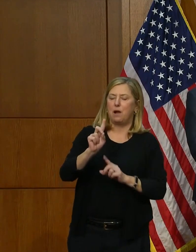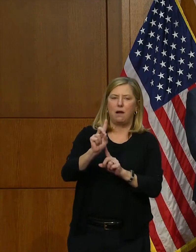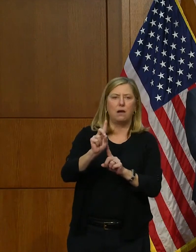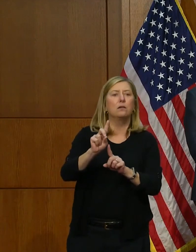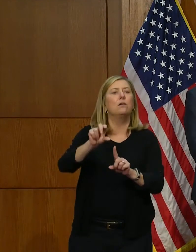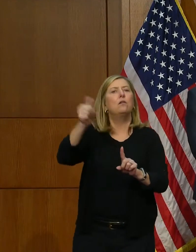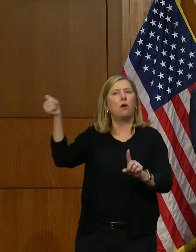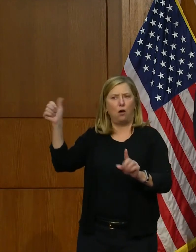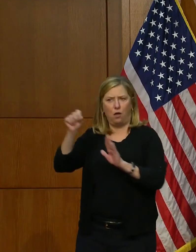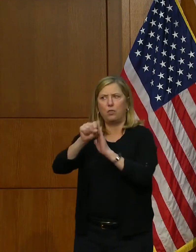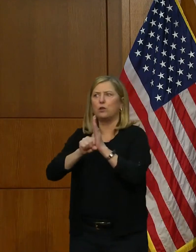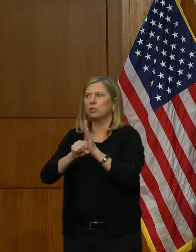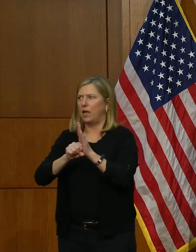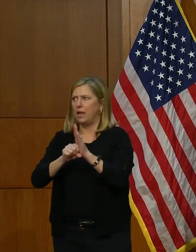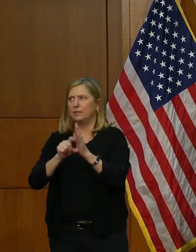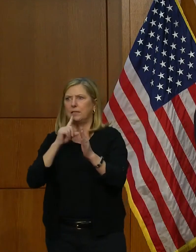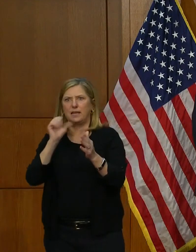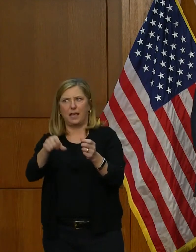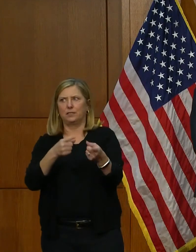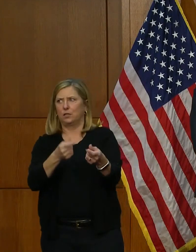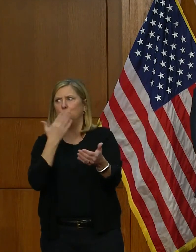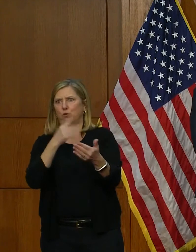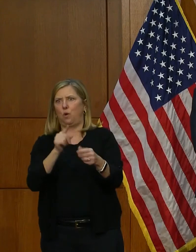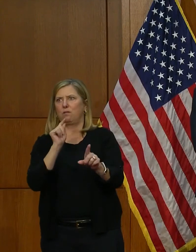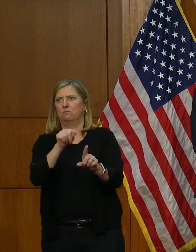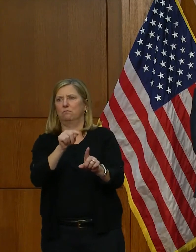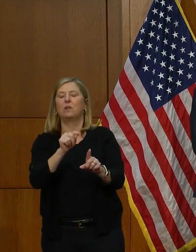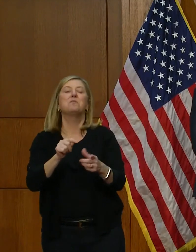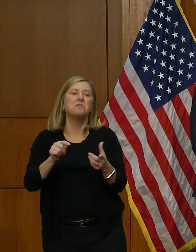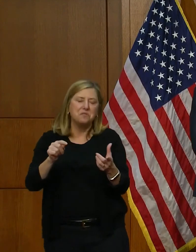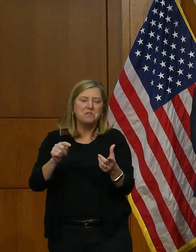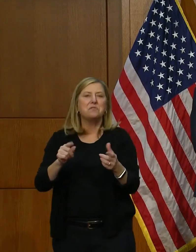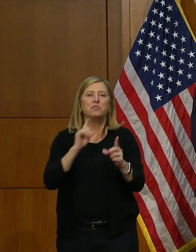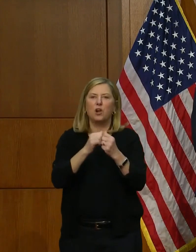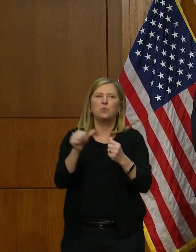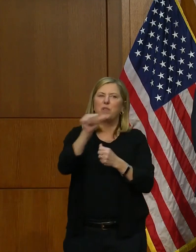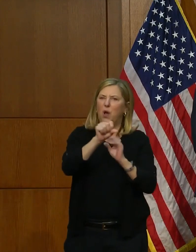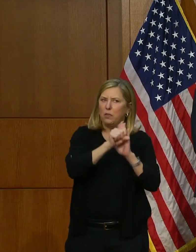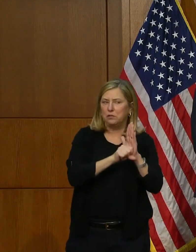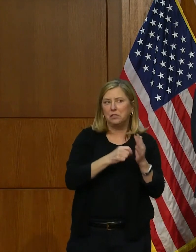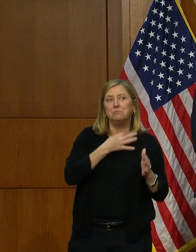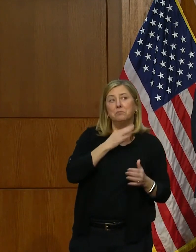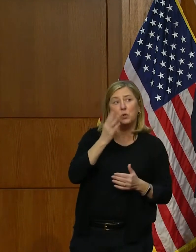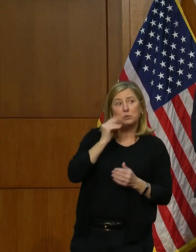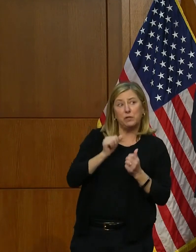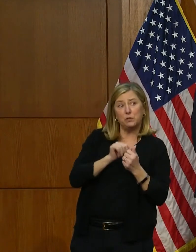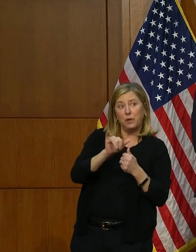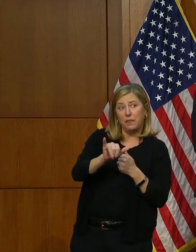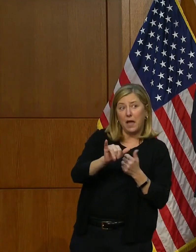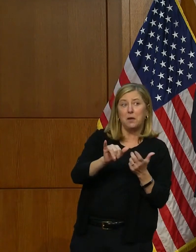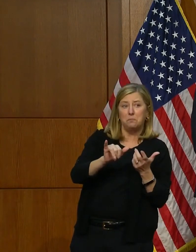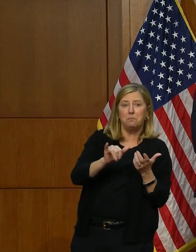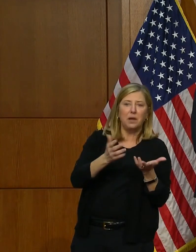VENDOR PREP MOD WAS A VENDOR THAT MULTIPLE STATES JUMPED ONTO. WE HAD TALKED THIO ABOUT